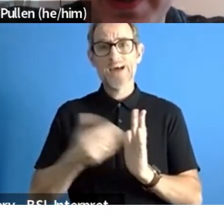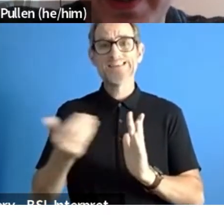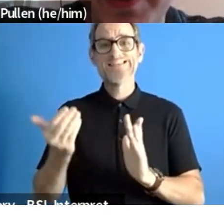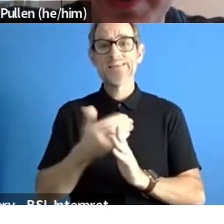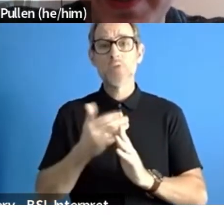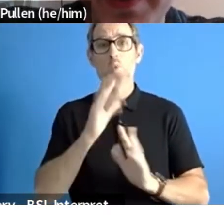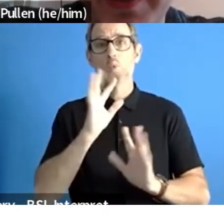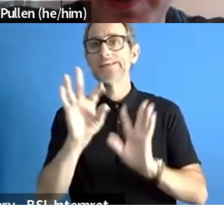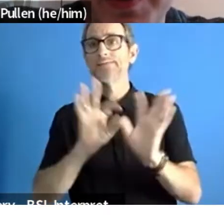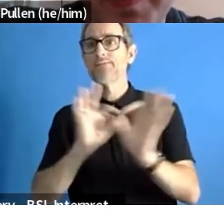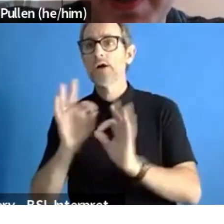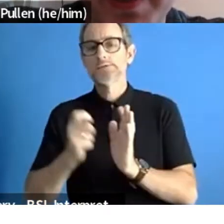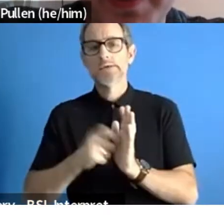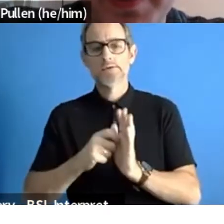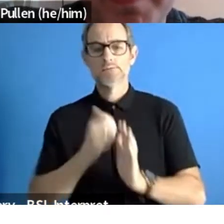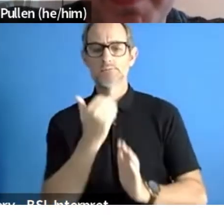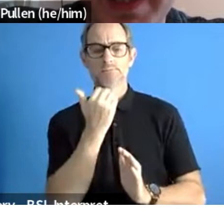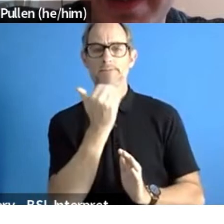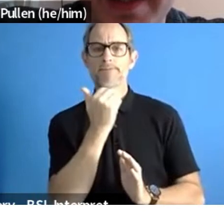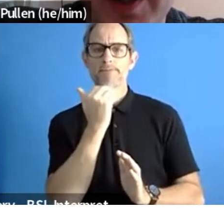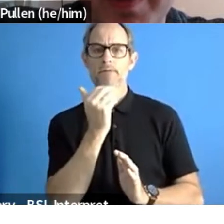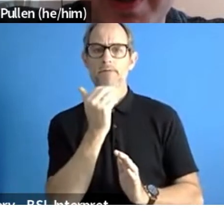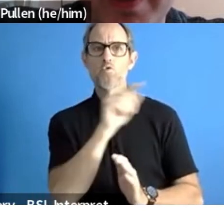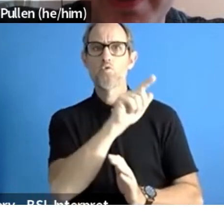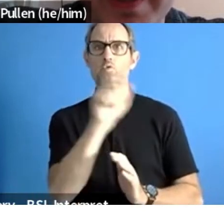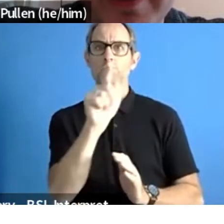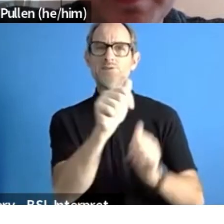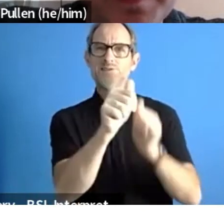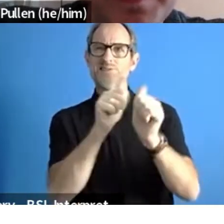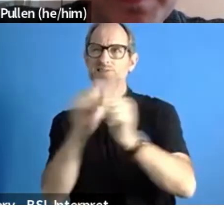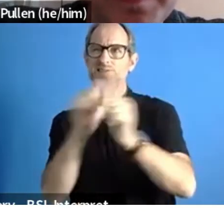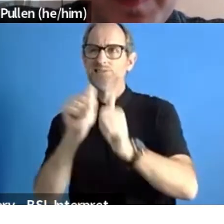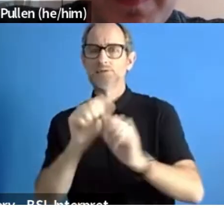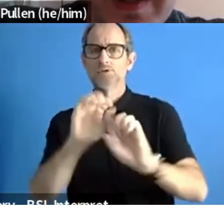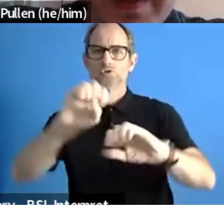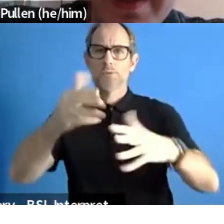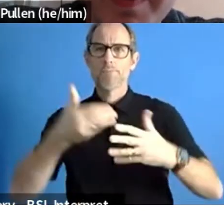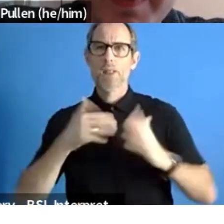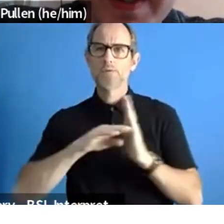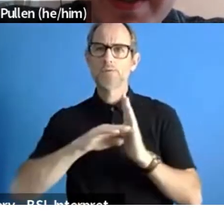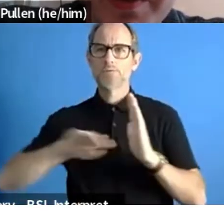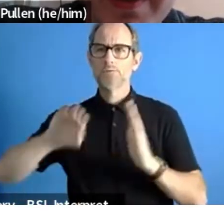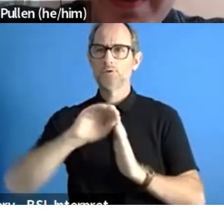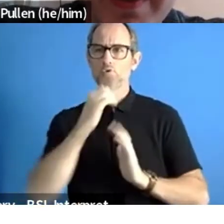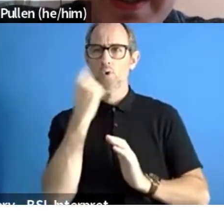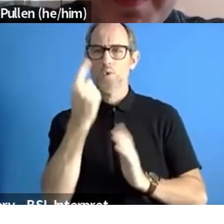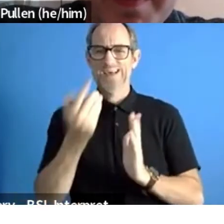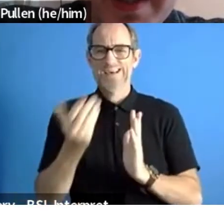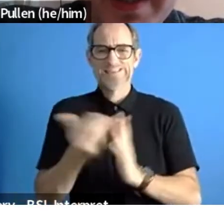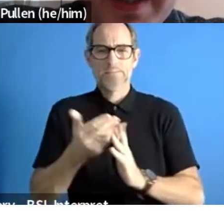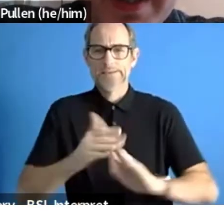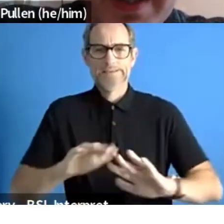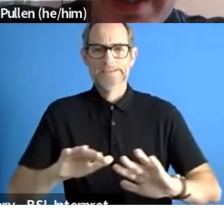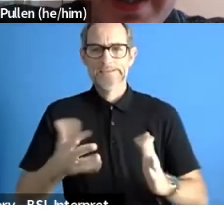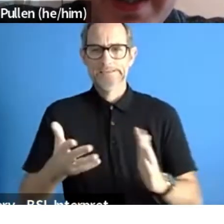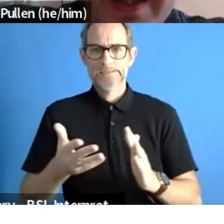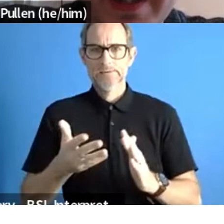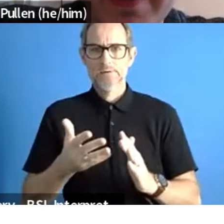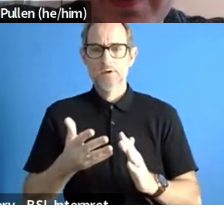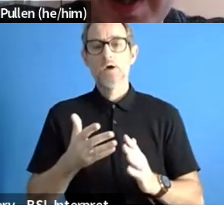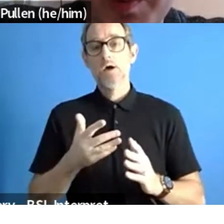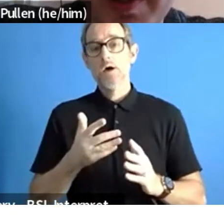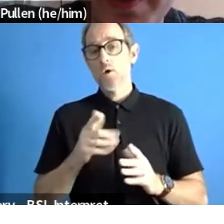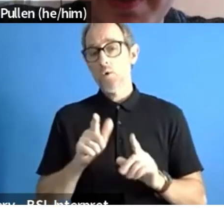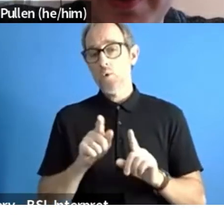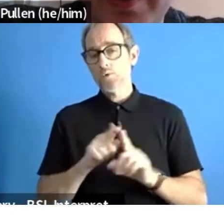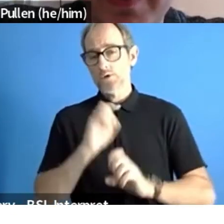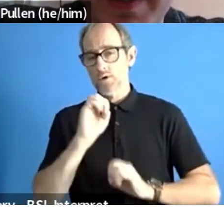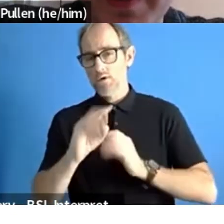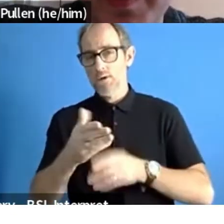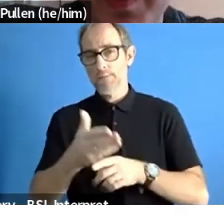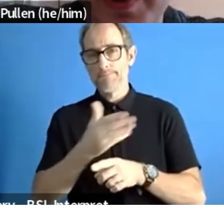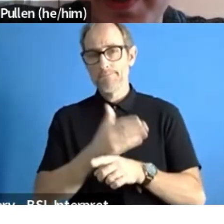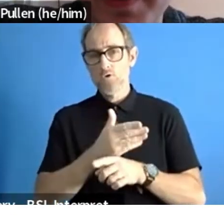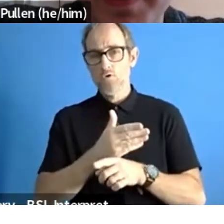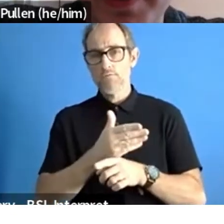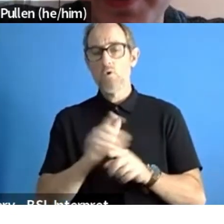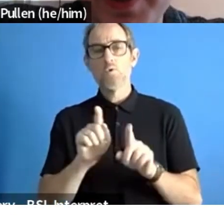likely the pry orty.